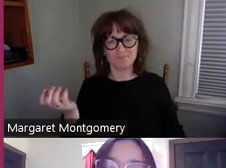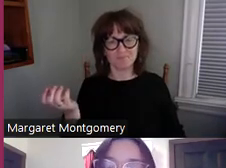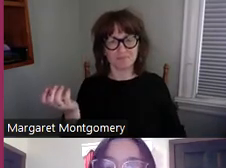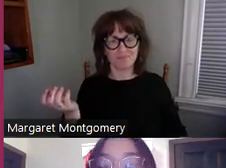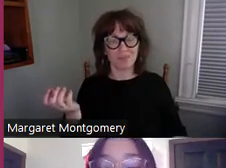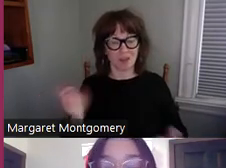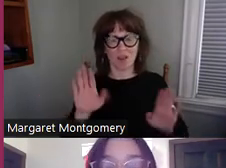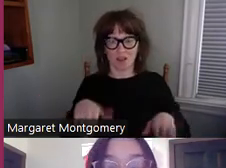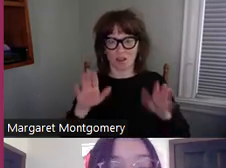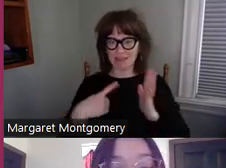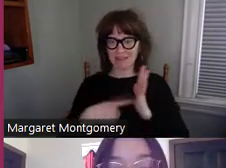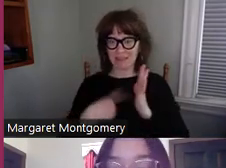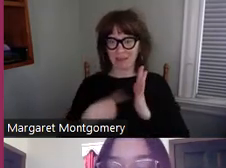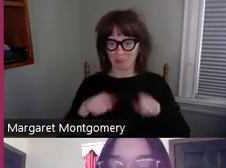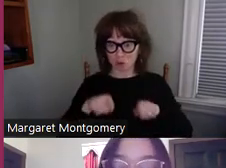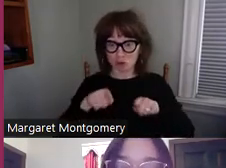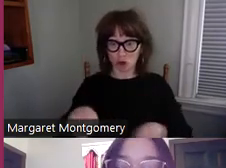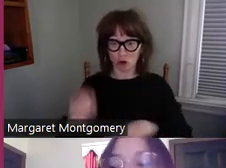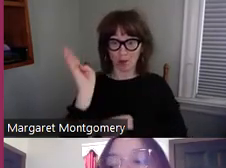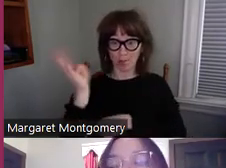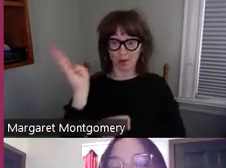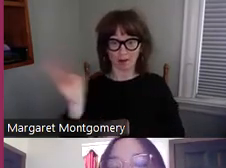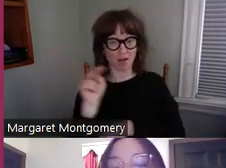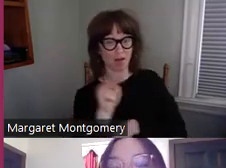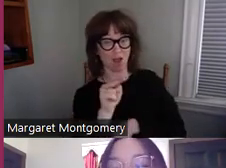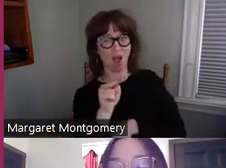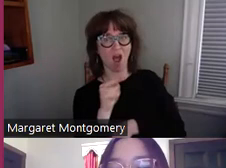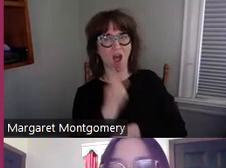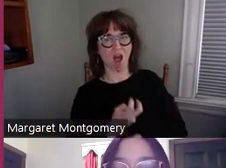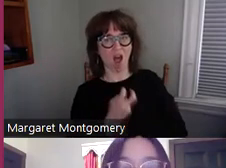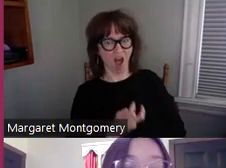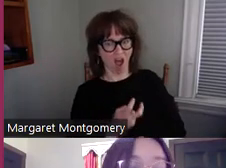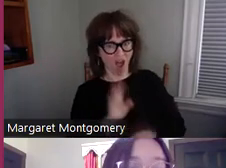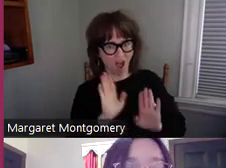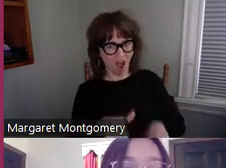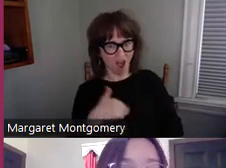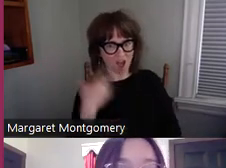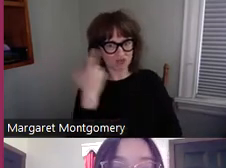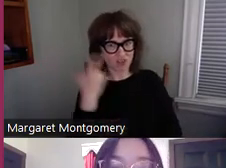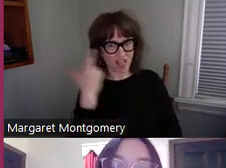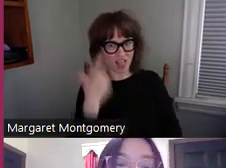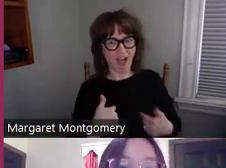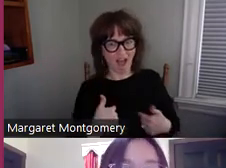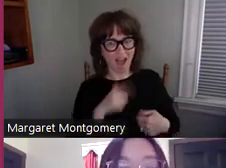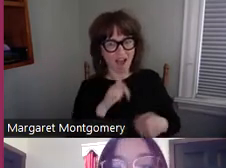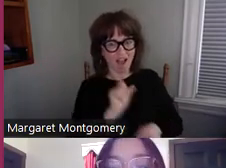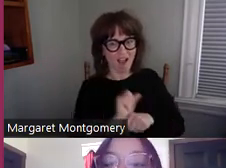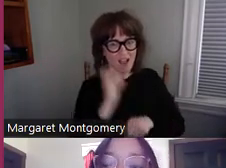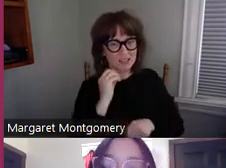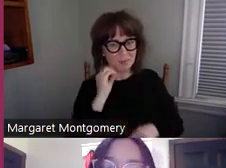that they have experienced abuse, but they never called it. that. 12:13:34 And that's because they thought the term was reserved for quote unquote other